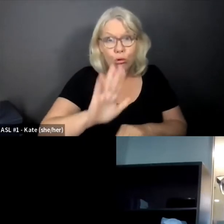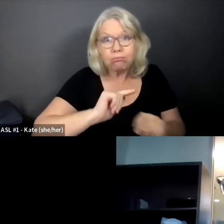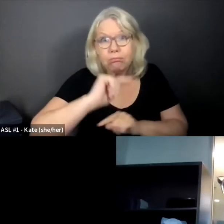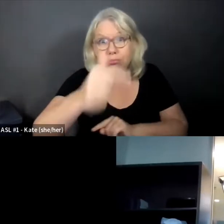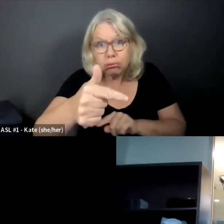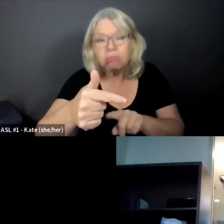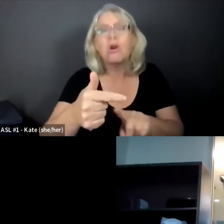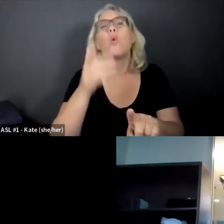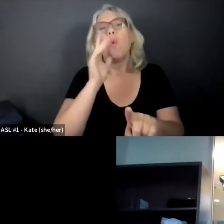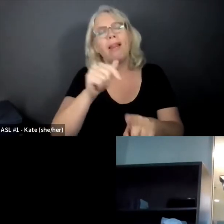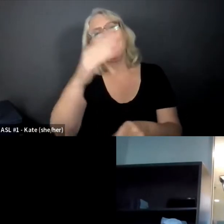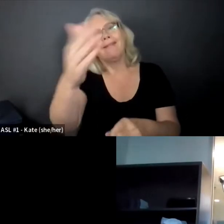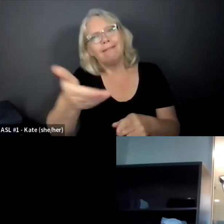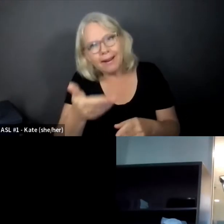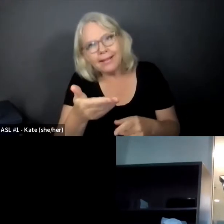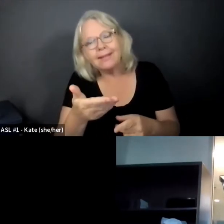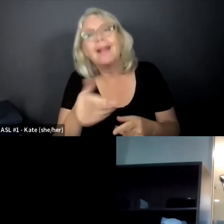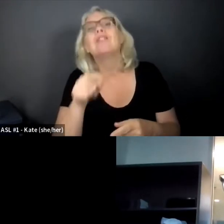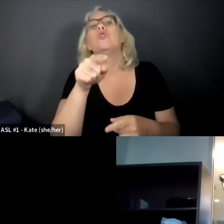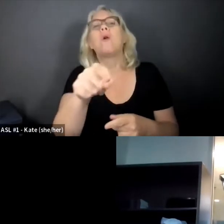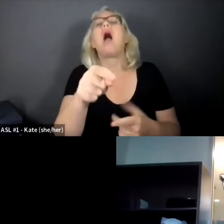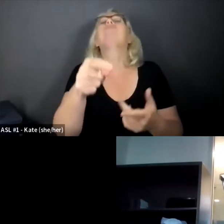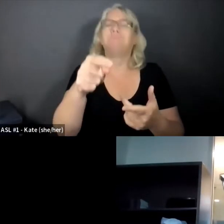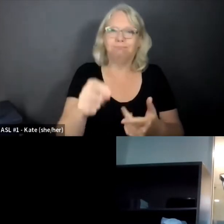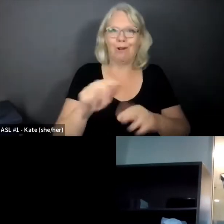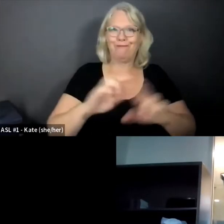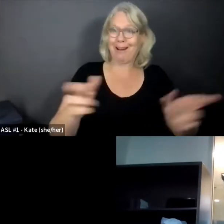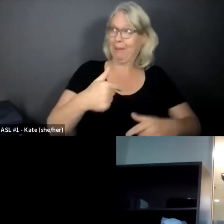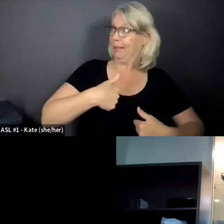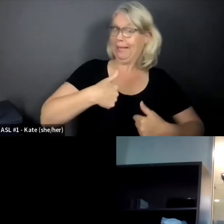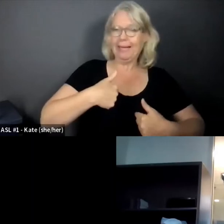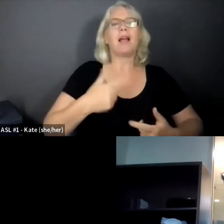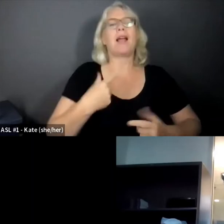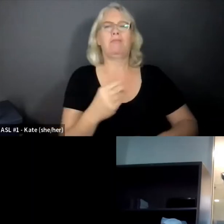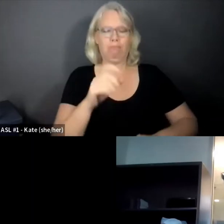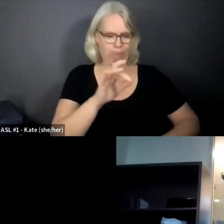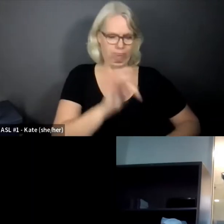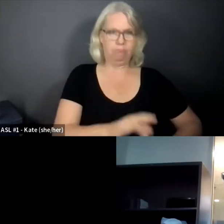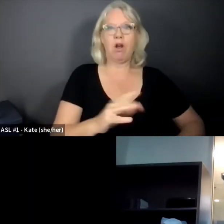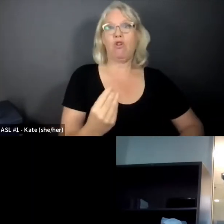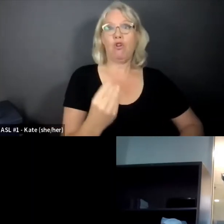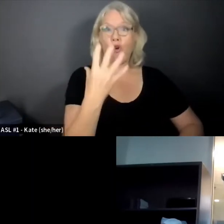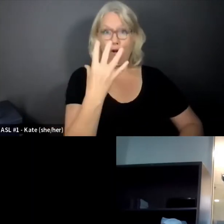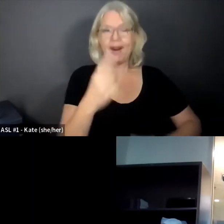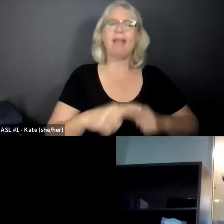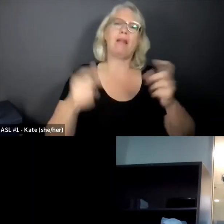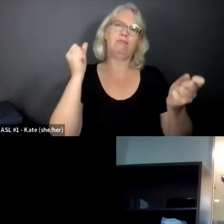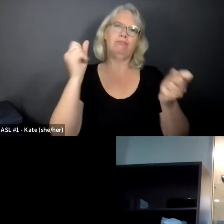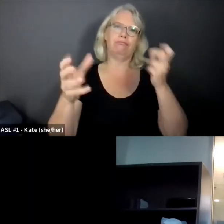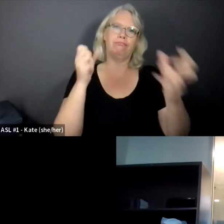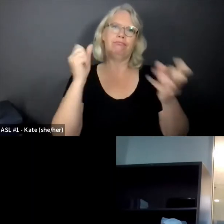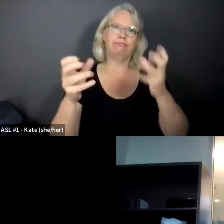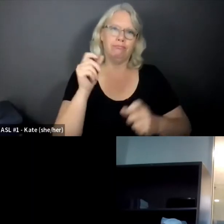AT THAT TIME, YOU CAN TURN ON YOUR VIDEO AND SIGN YOUR QUESTION.